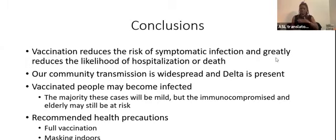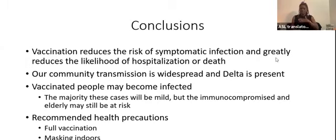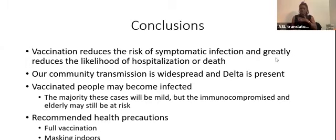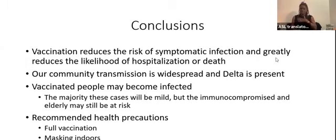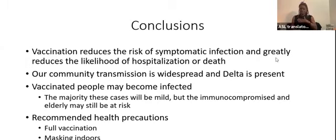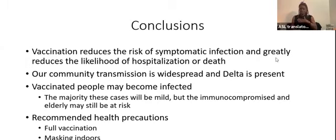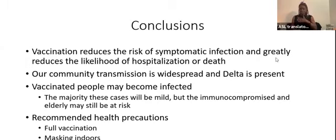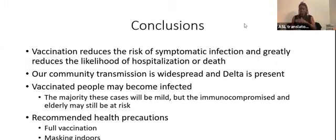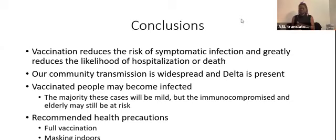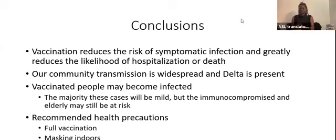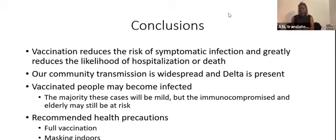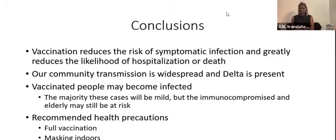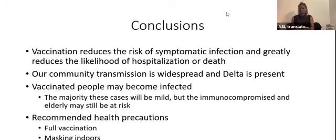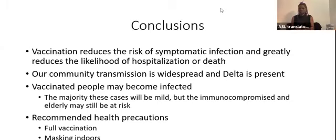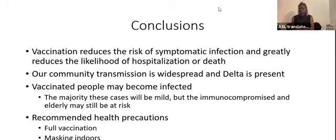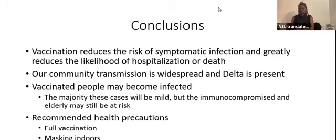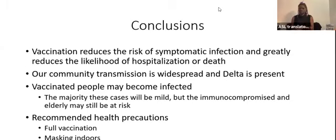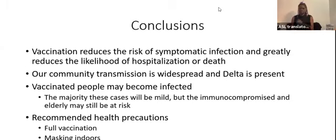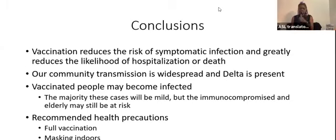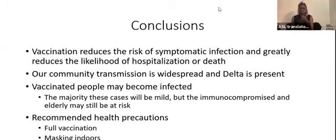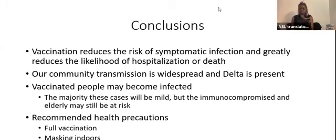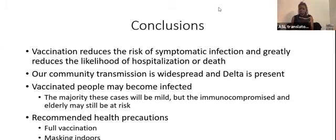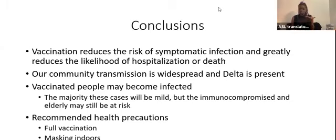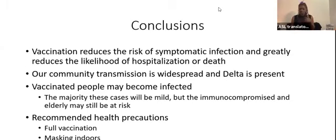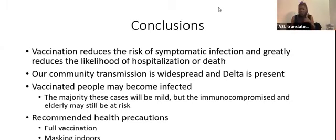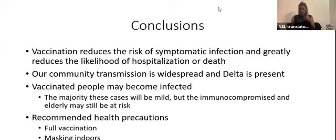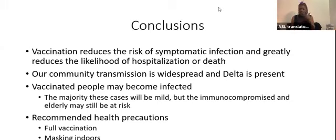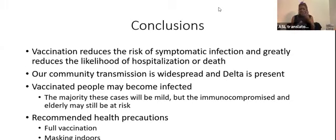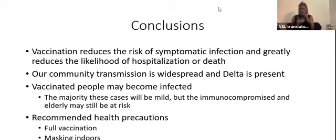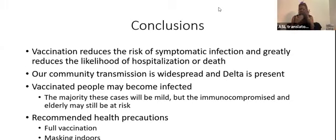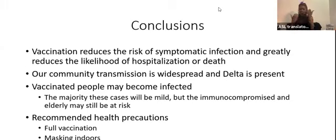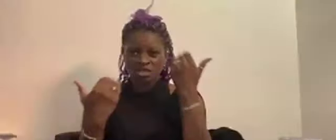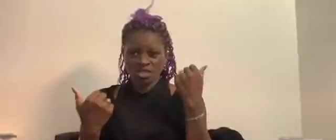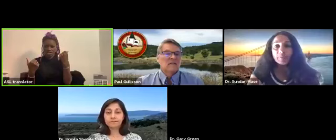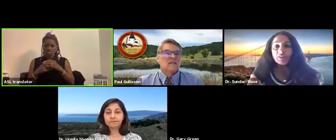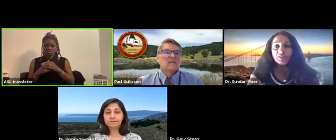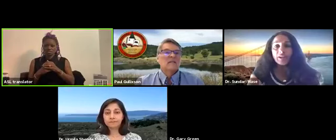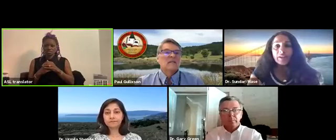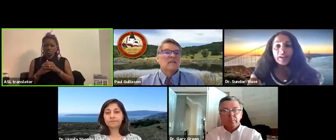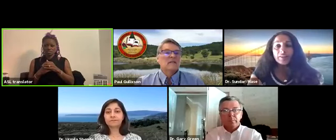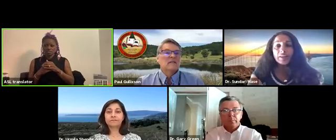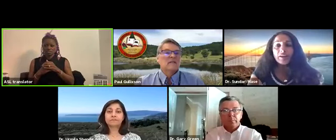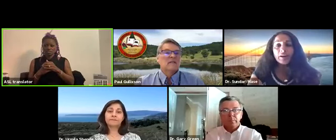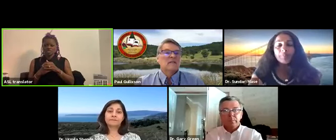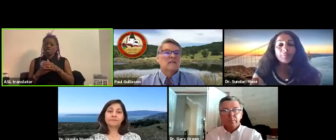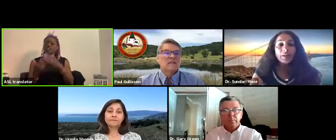anything else you would like to add about this data. Yeah, thank you so much, Kate, I think